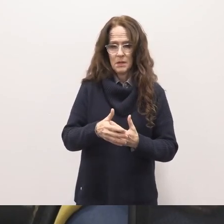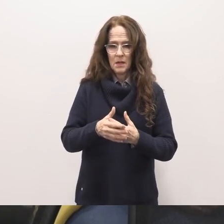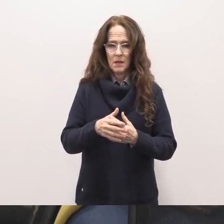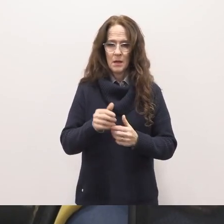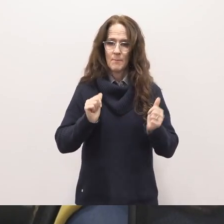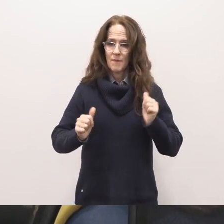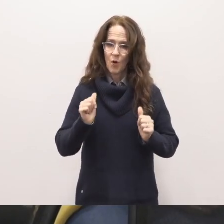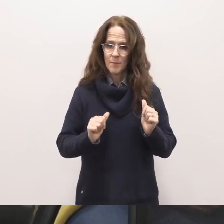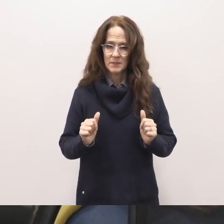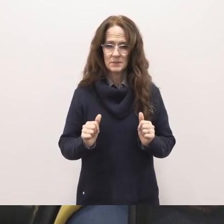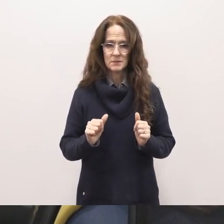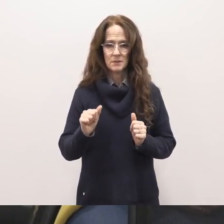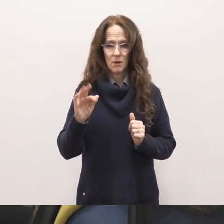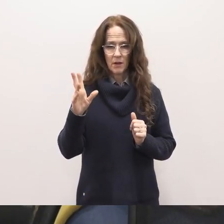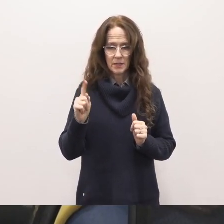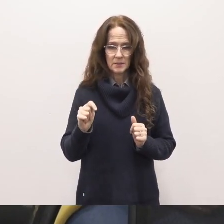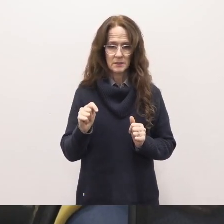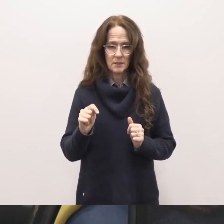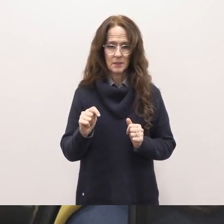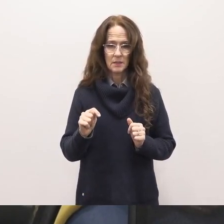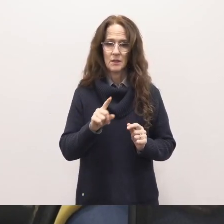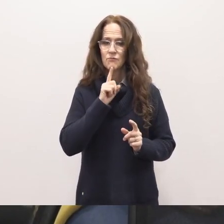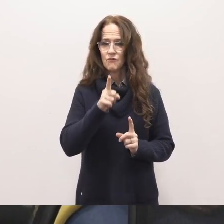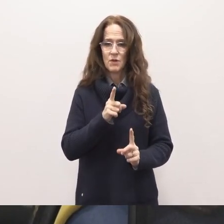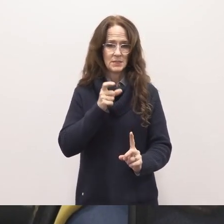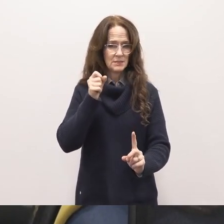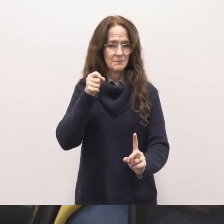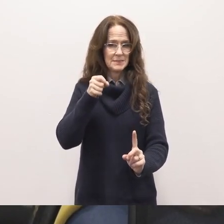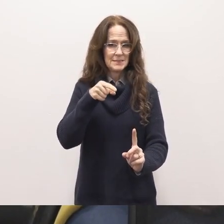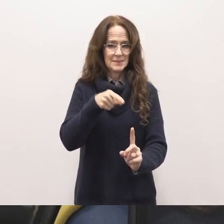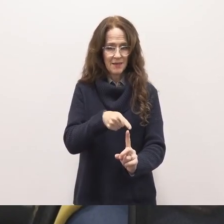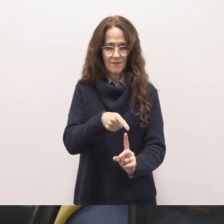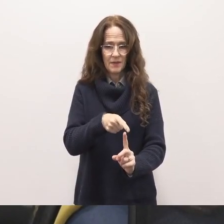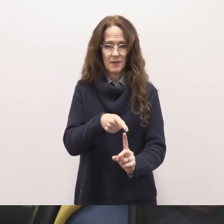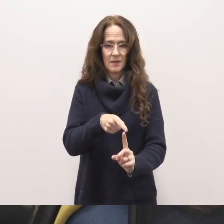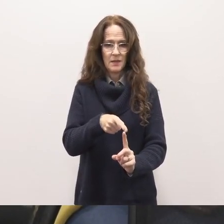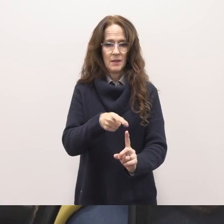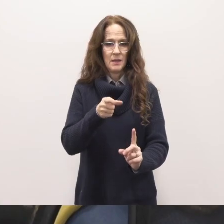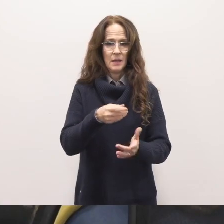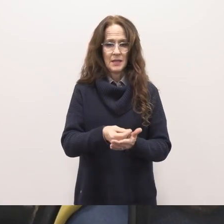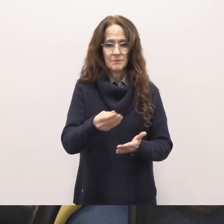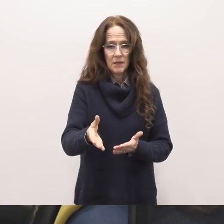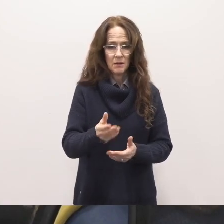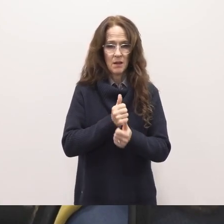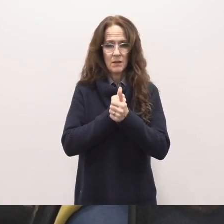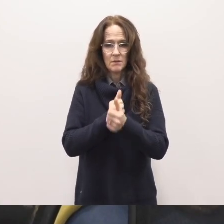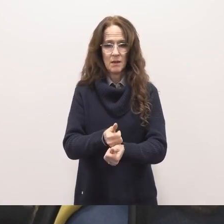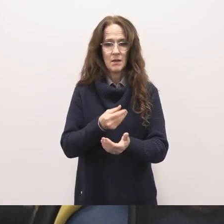And the performance one is very specific to the expenditures and the compliance for expenditures.